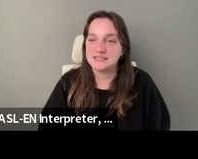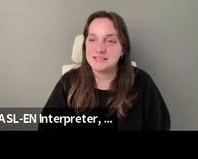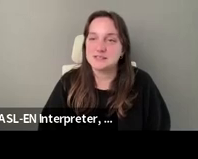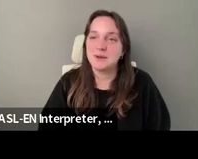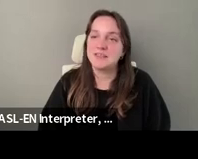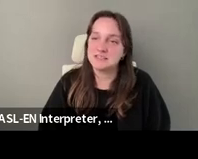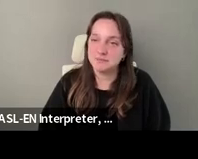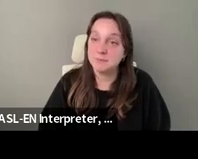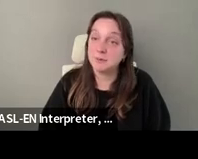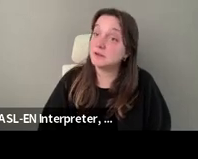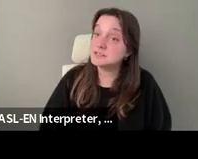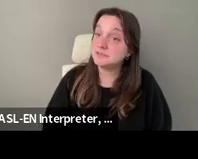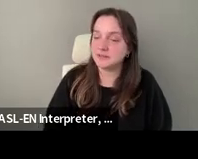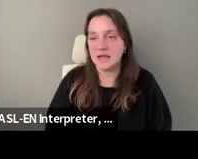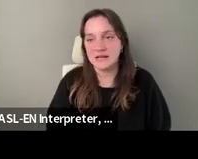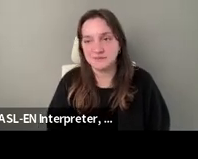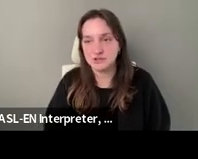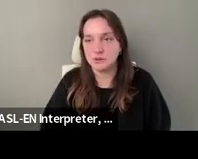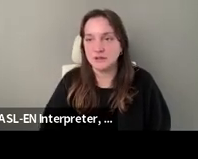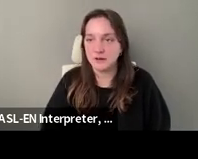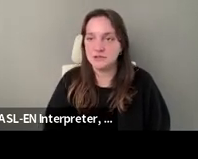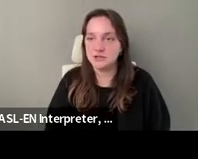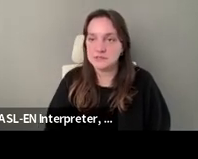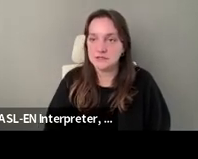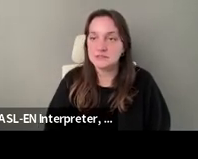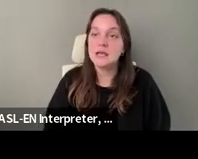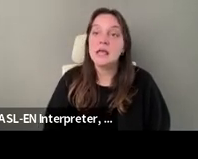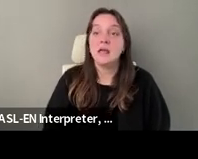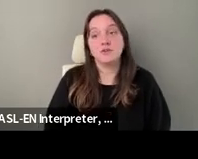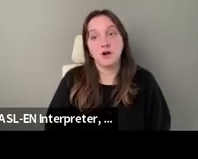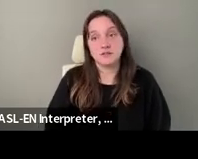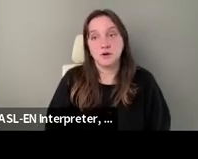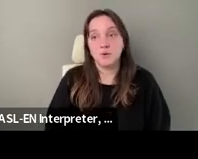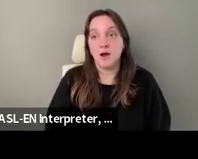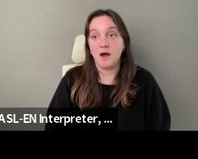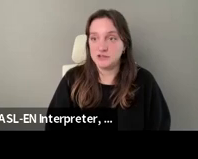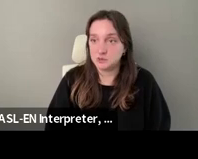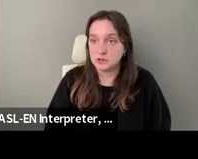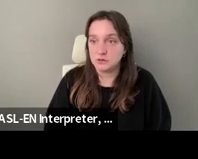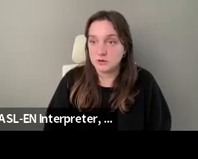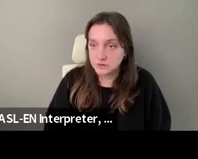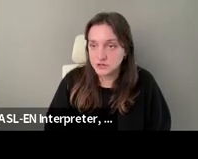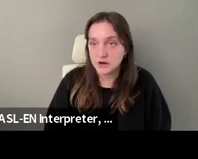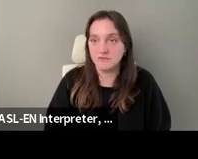also addresses the way that deaf people speak differently as visual language learners. They're a visual culture, a